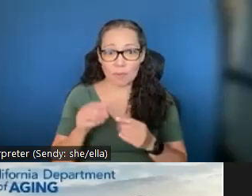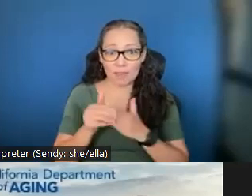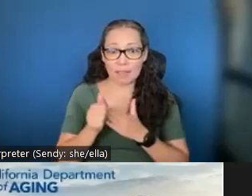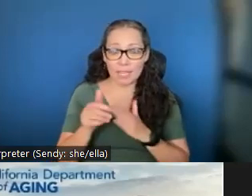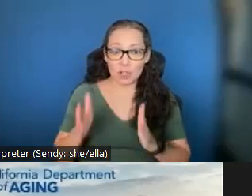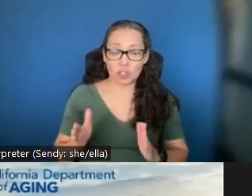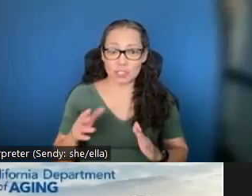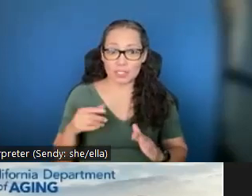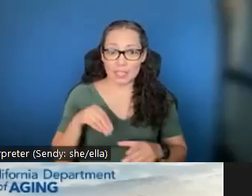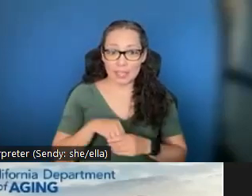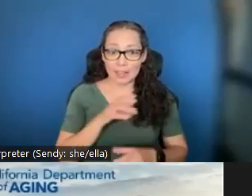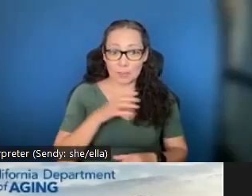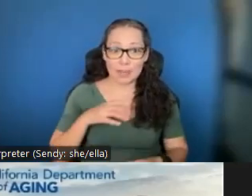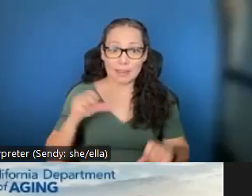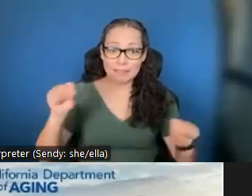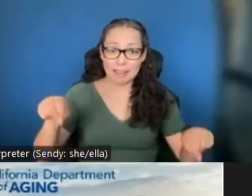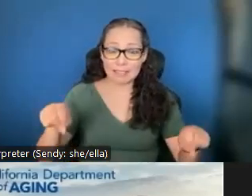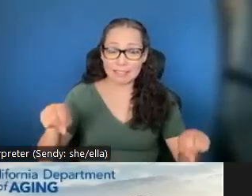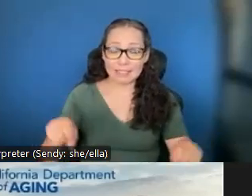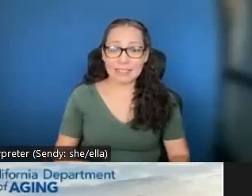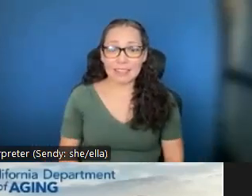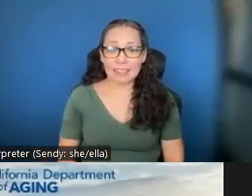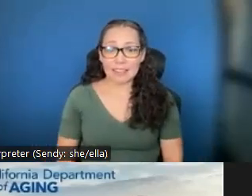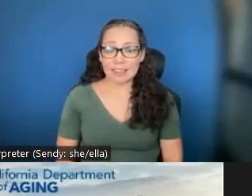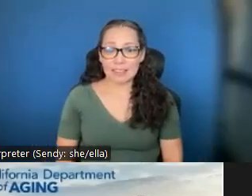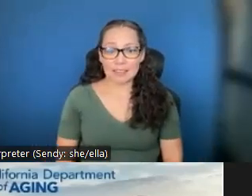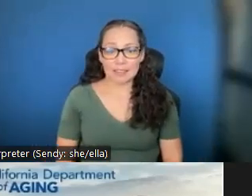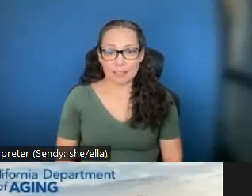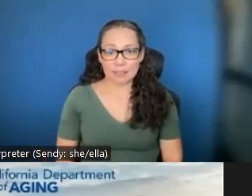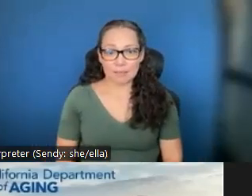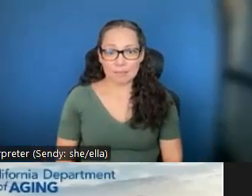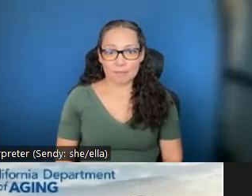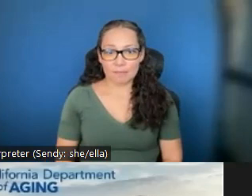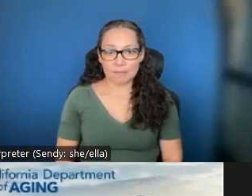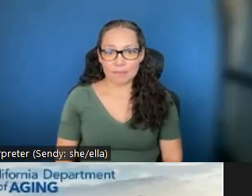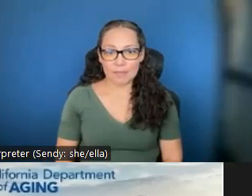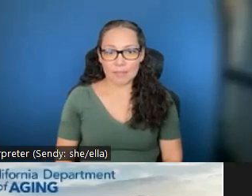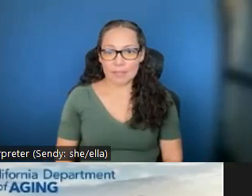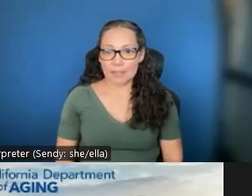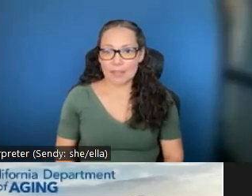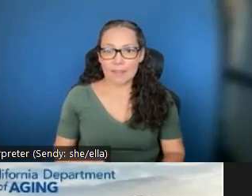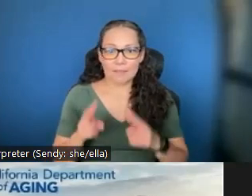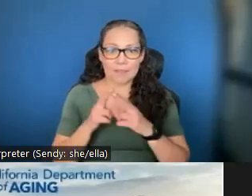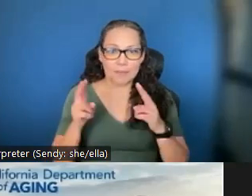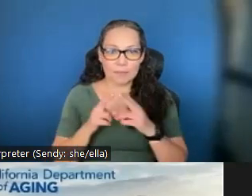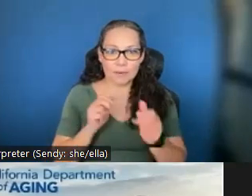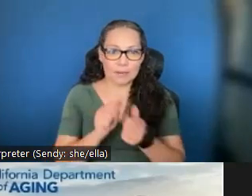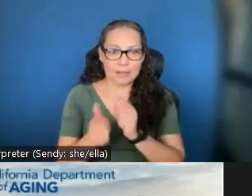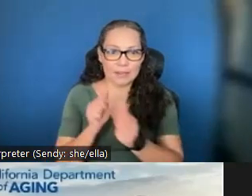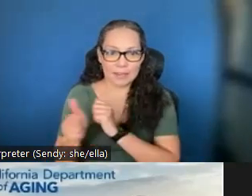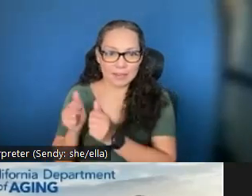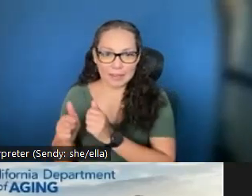uh yes it it it was uh hotly contested but uh very very very grateful um for the continued